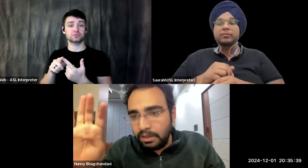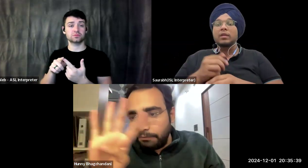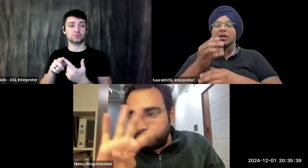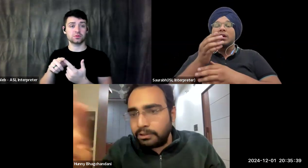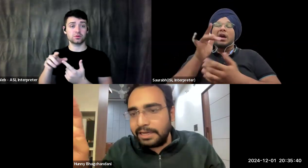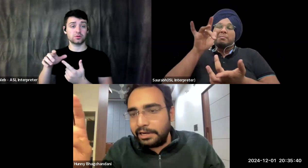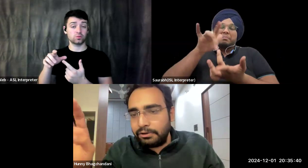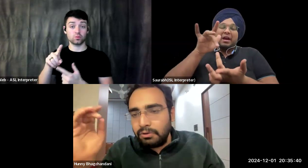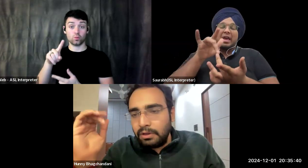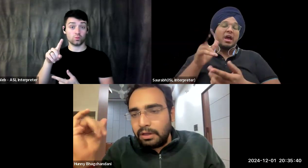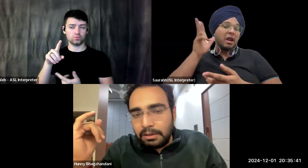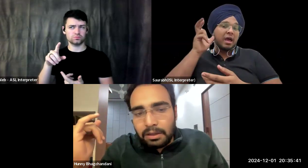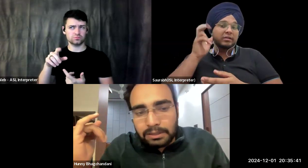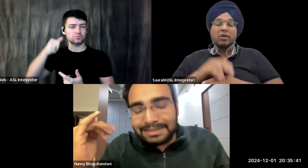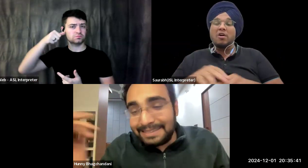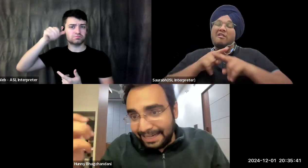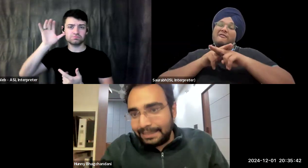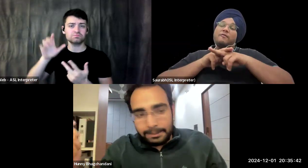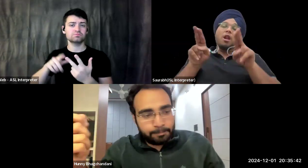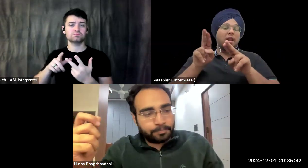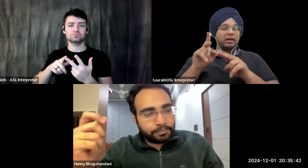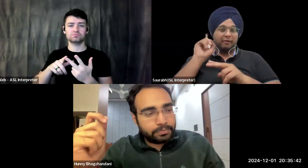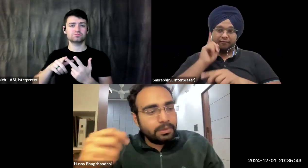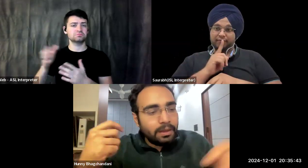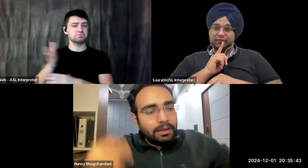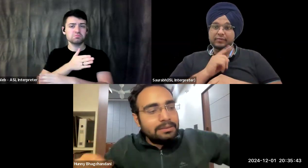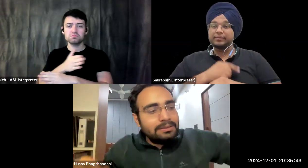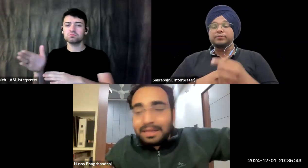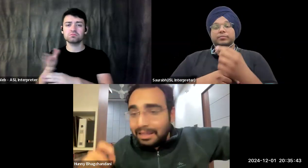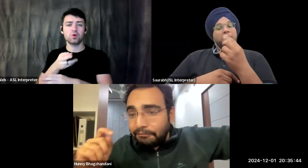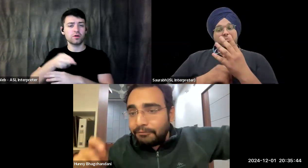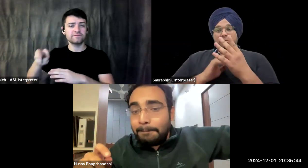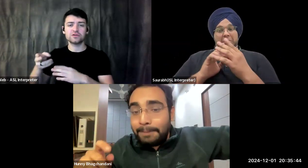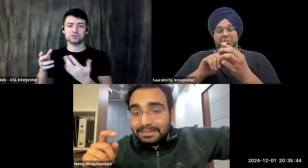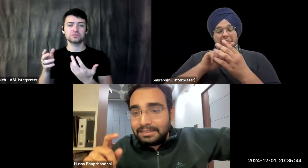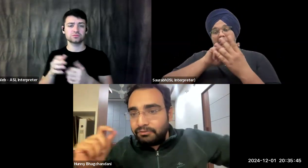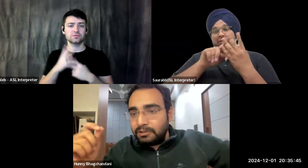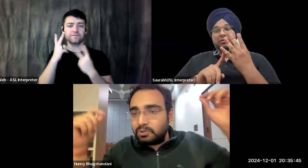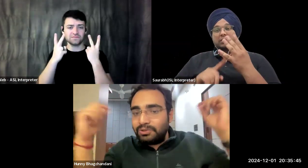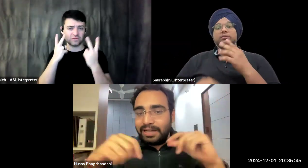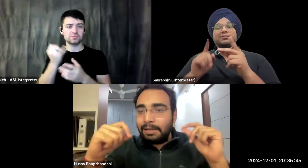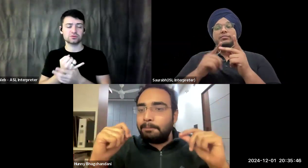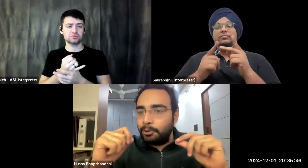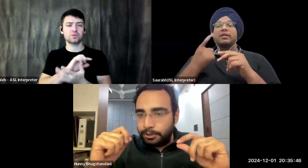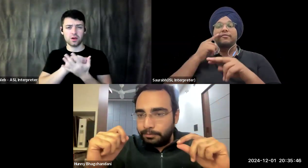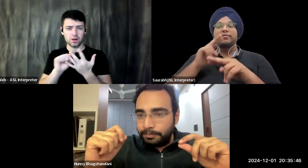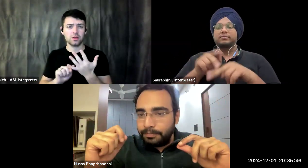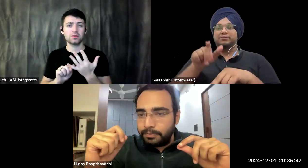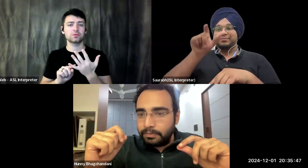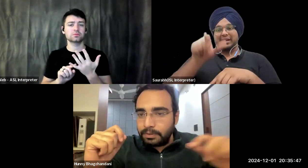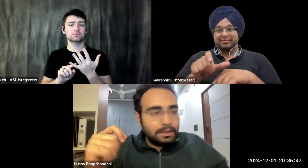Four scenarios. Second thing. If a person wants to read a book,